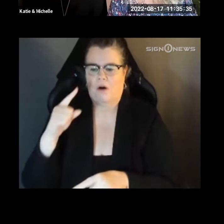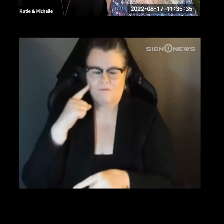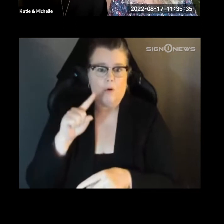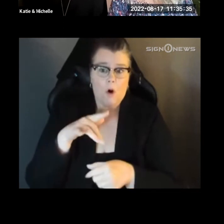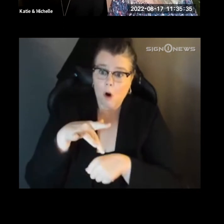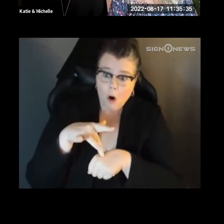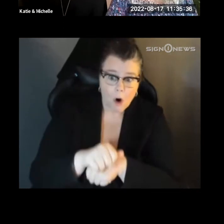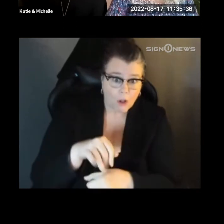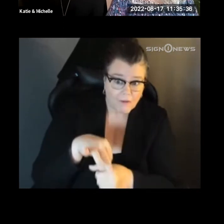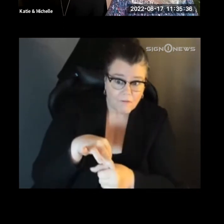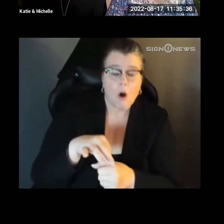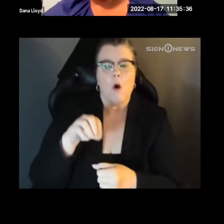yeah you definitely need to bring your idea